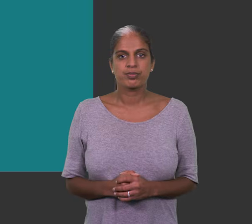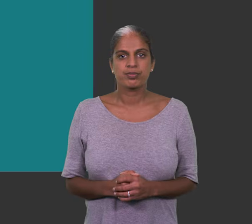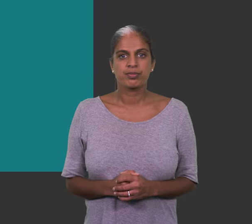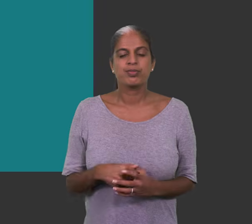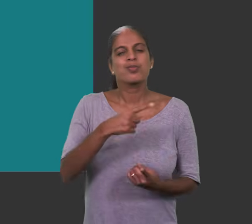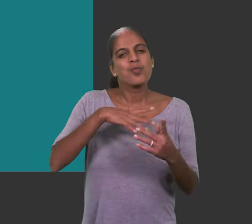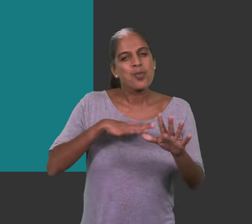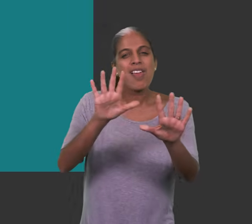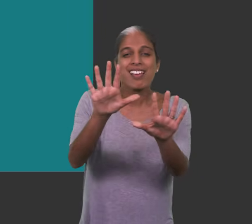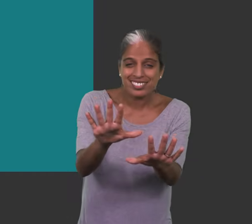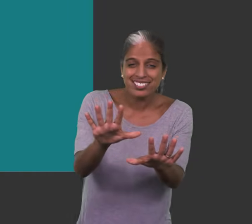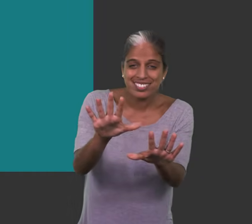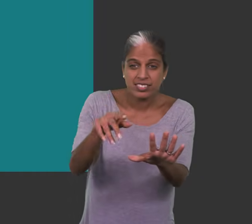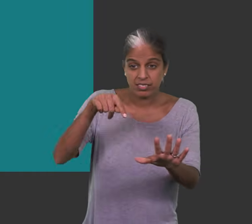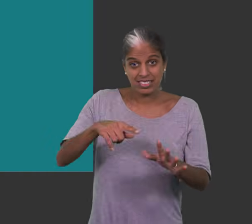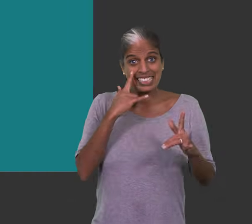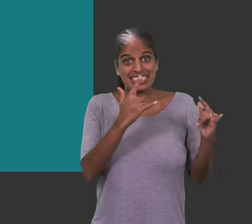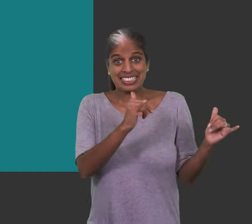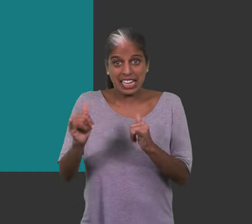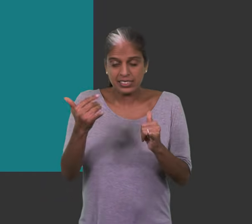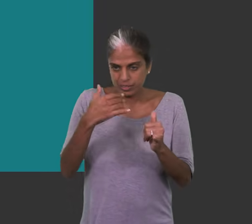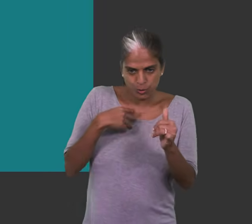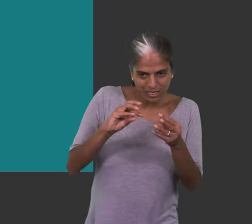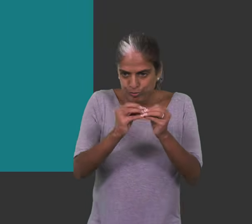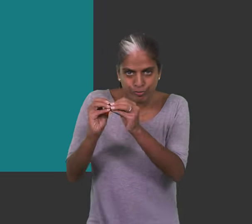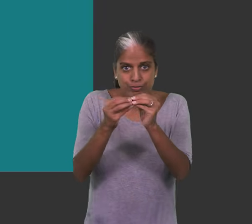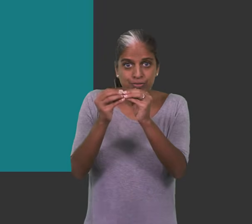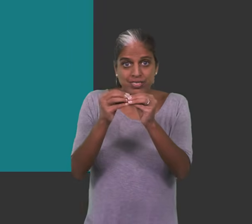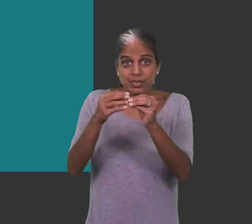We want you to be reassured that the test was put together by, and trialled on,